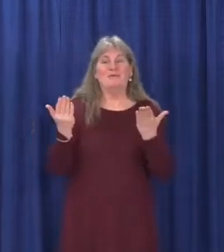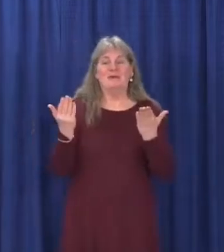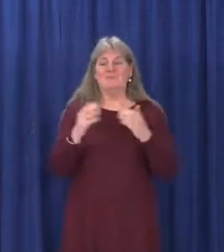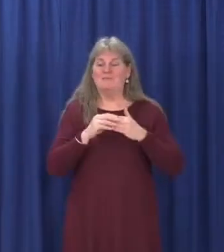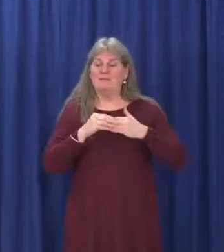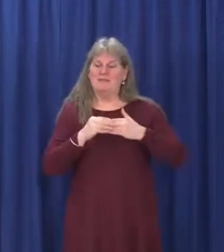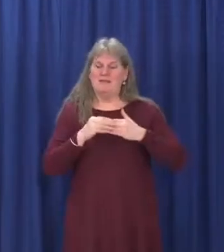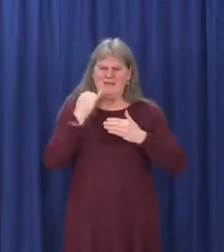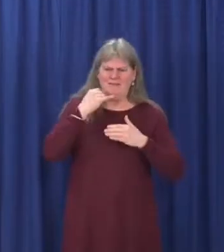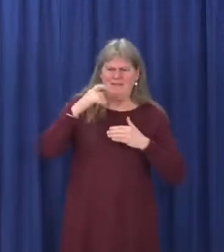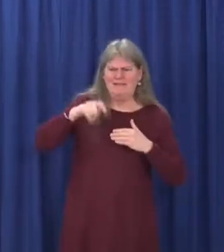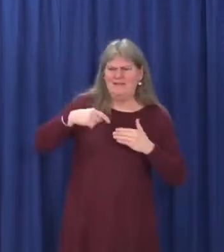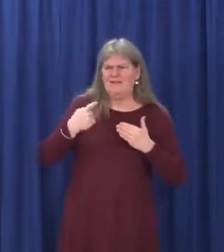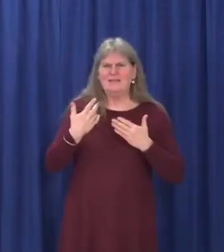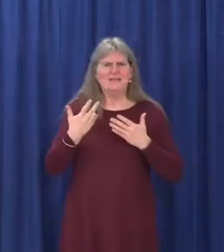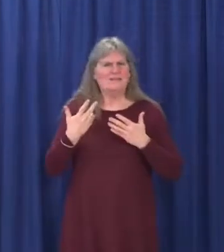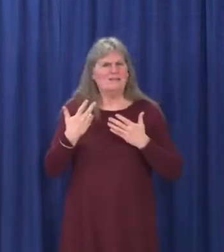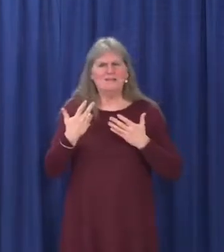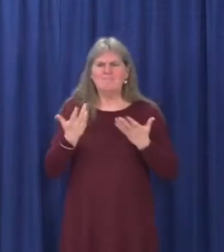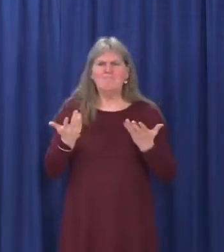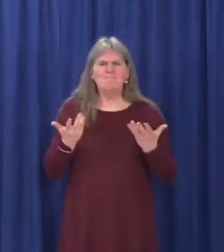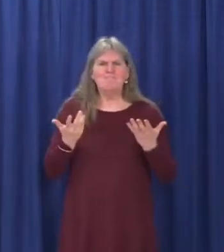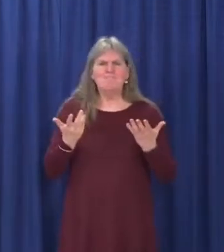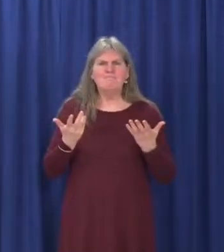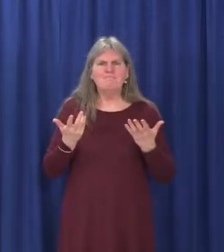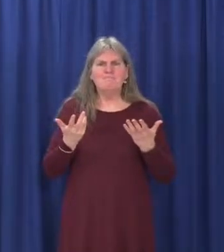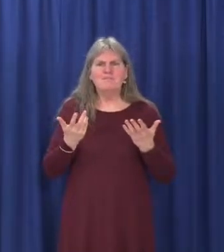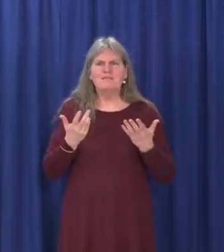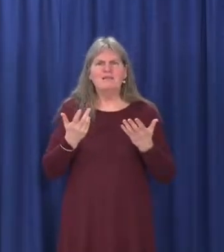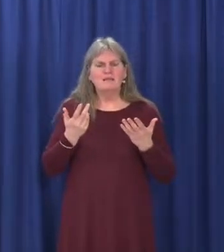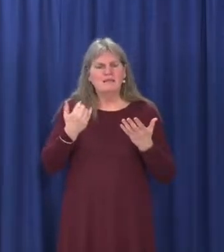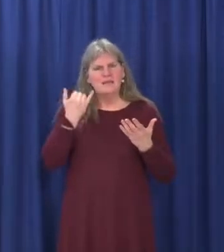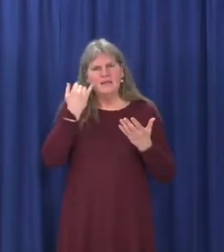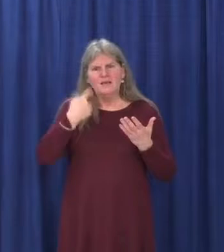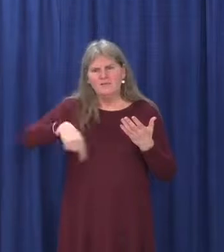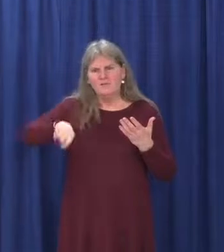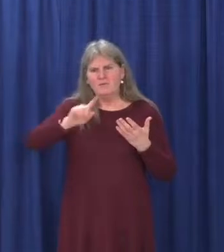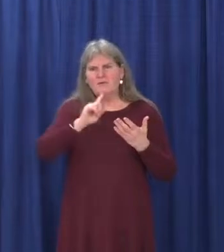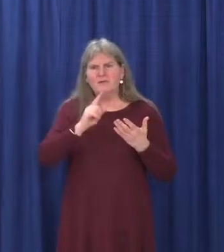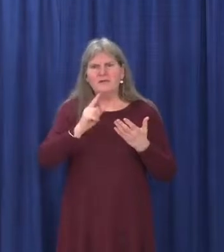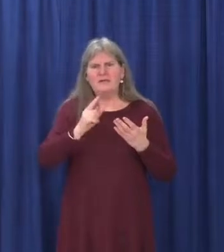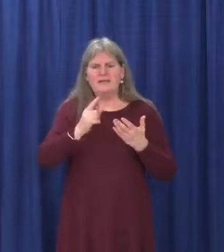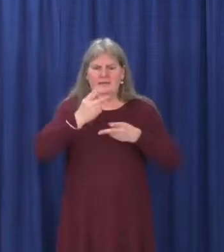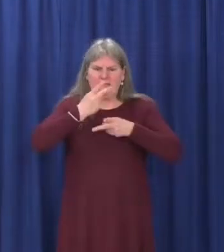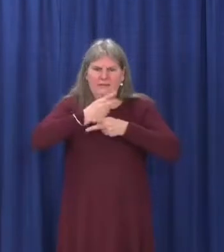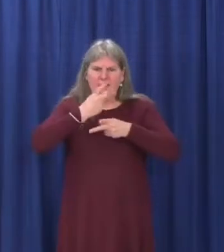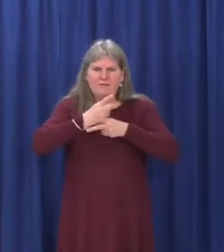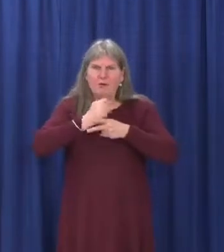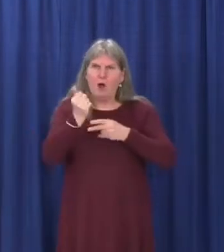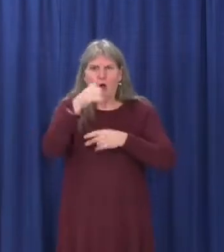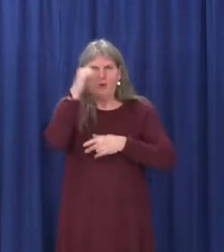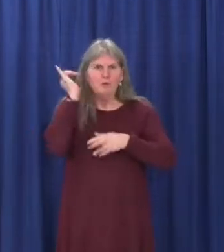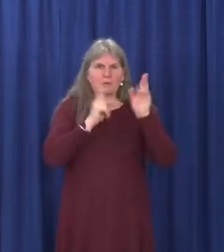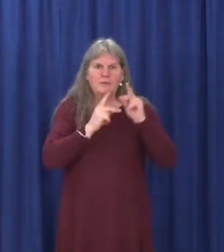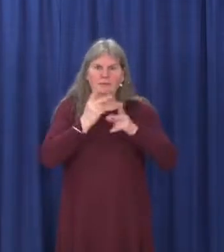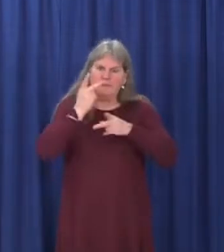If-- if Yukoners stay focused and look after each other, that's where we-- we should get to. So, with that being said,